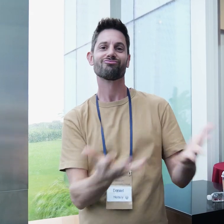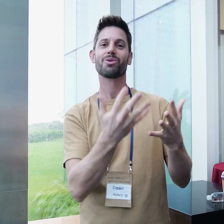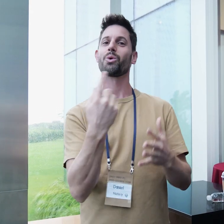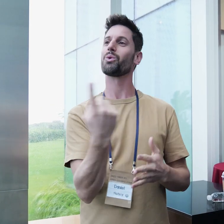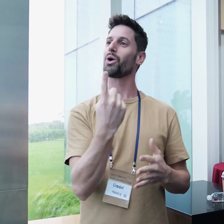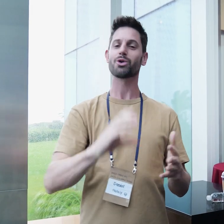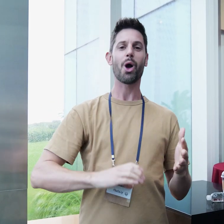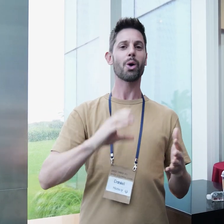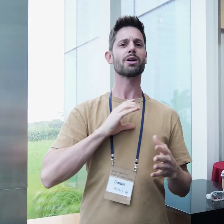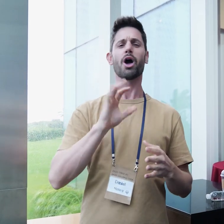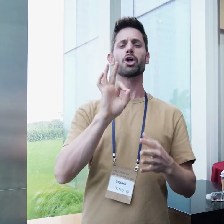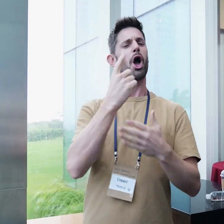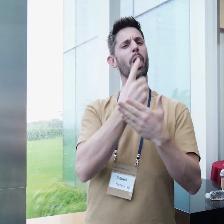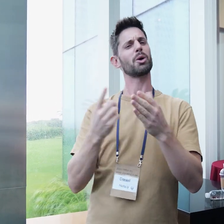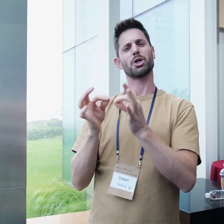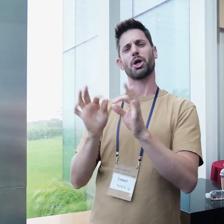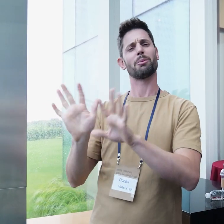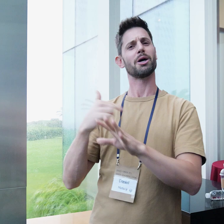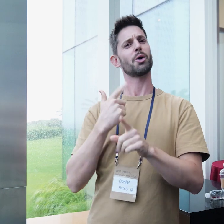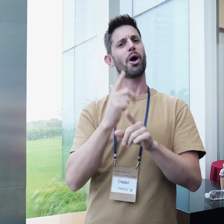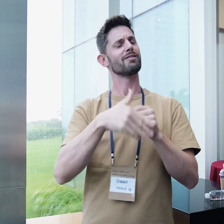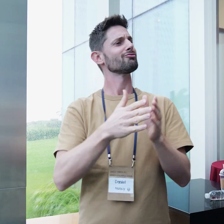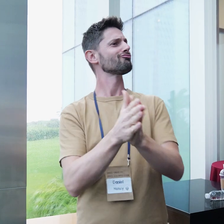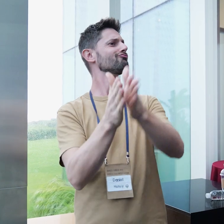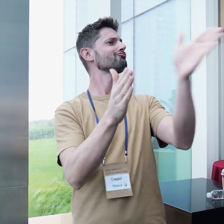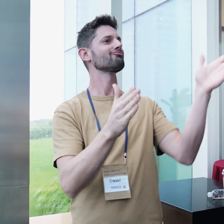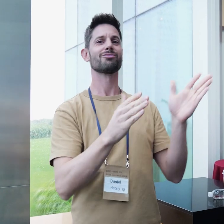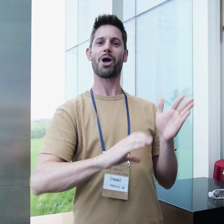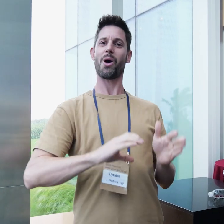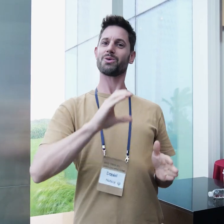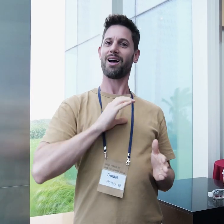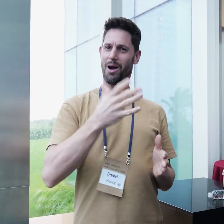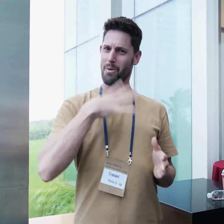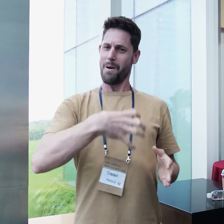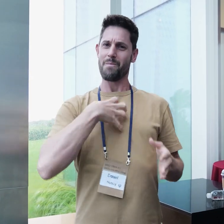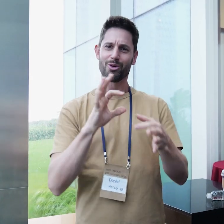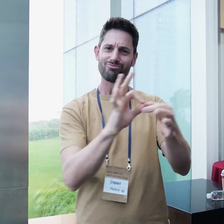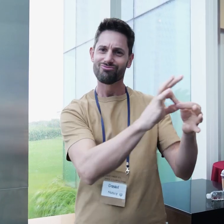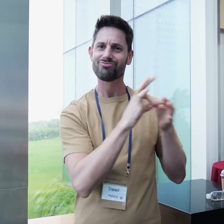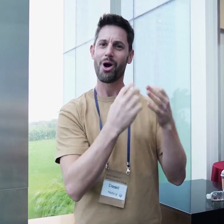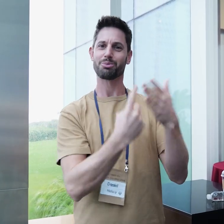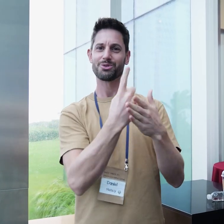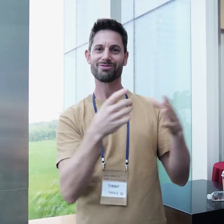And you can see this is a sign that I learnt for CODA. I'm not just talking about interpreter CODAs, but all CODAs,